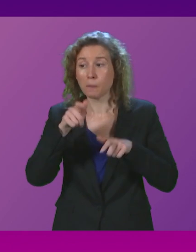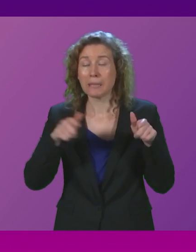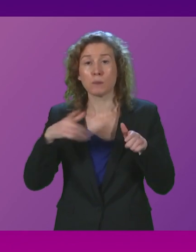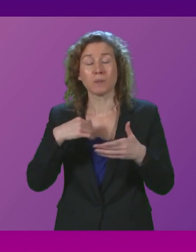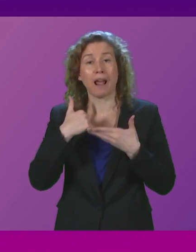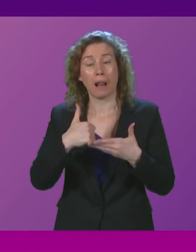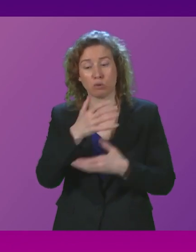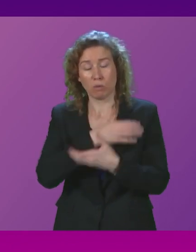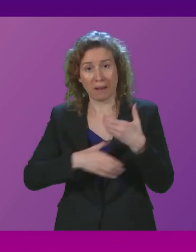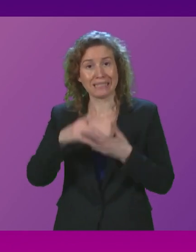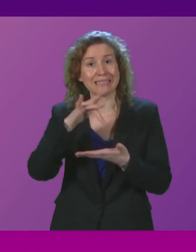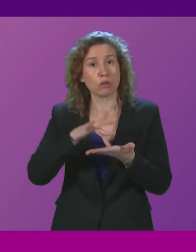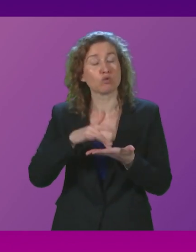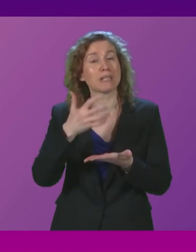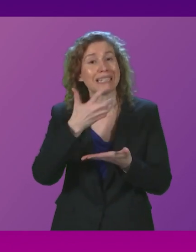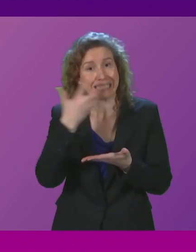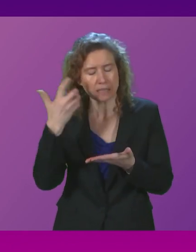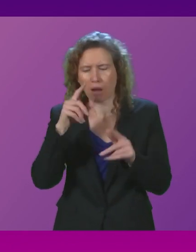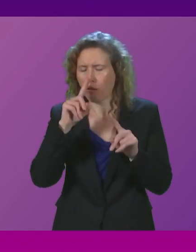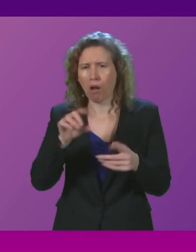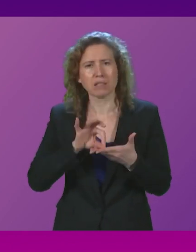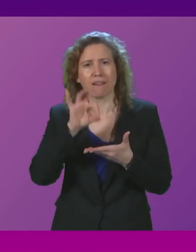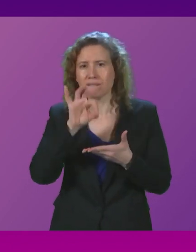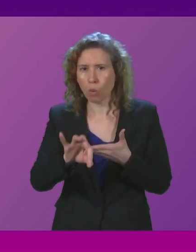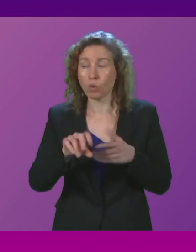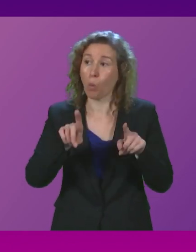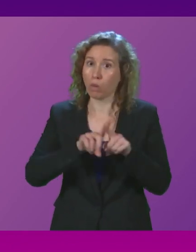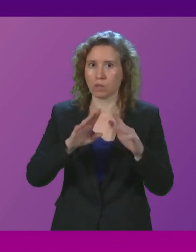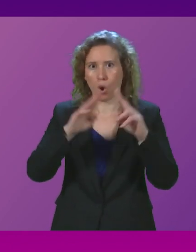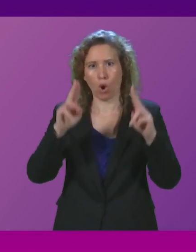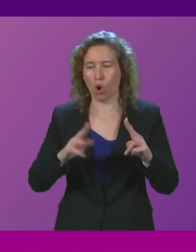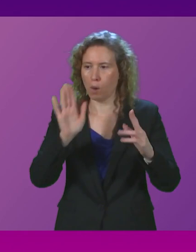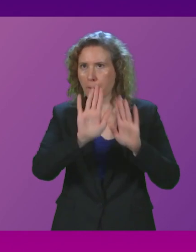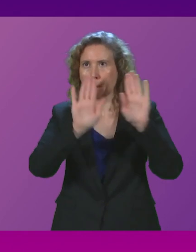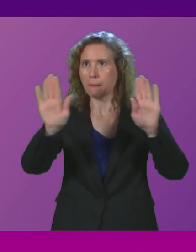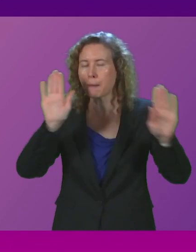and install central heating cannot afford to clad their homes with insulation.